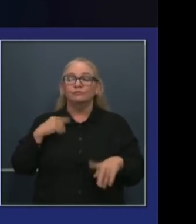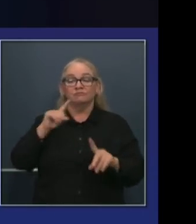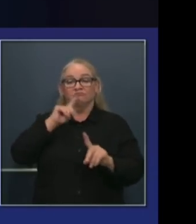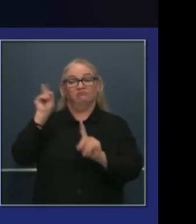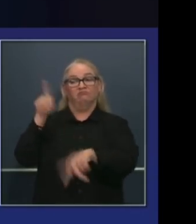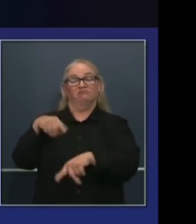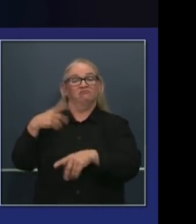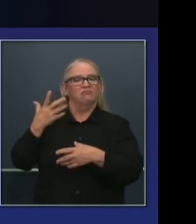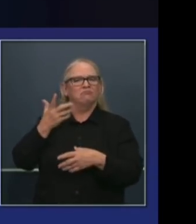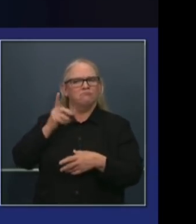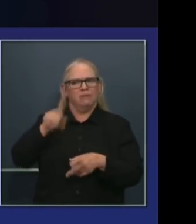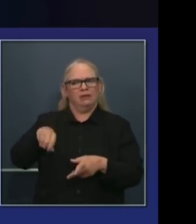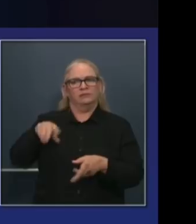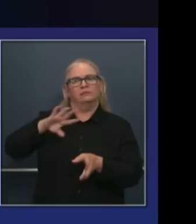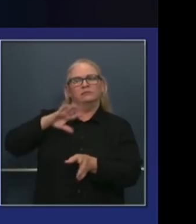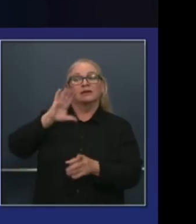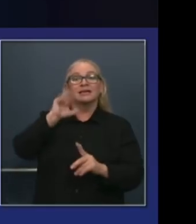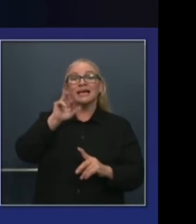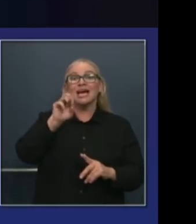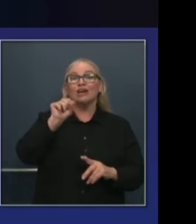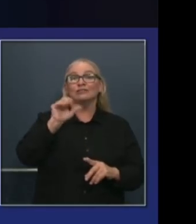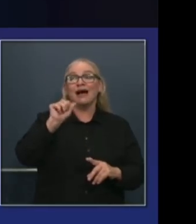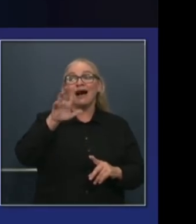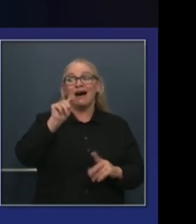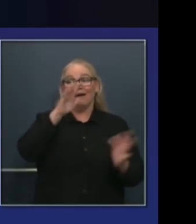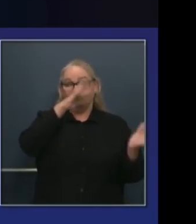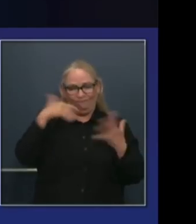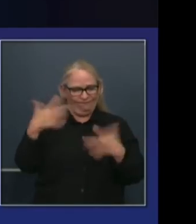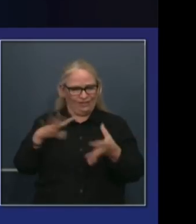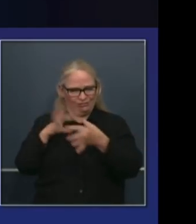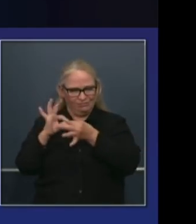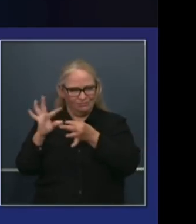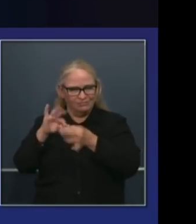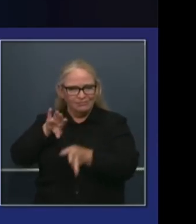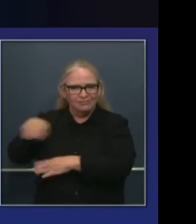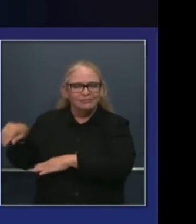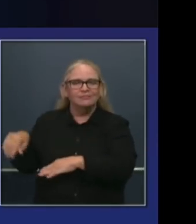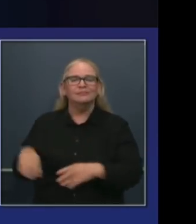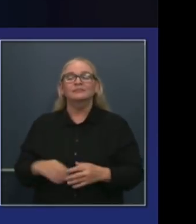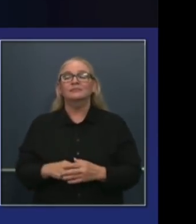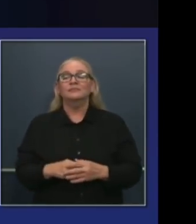A LOT WAS DONE WITH EXECUTIVE ORDERS AND A LOT WERE DONE BUILDING ON THE CARES ACT AND WHAT HAS COME FROM THE FEDERAL